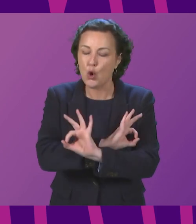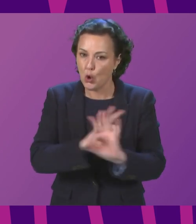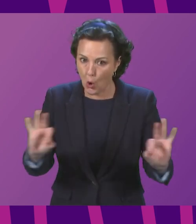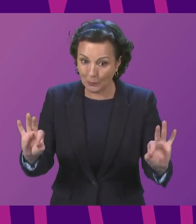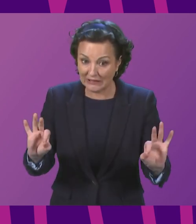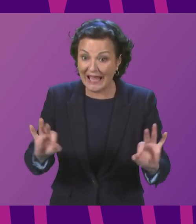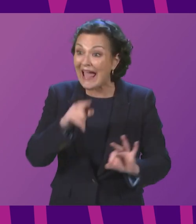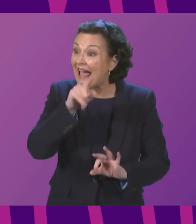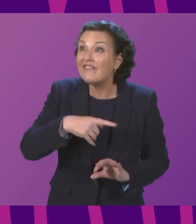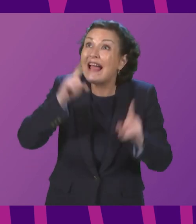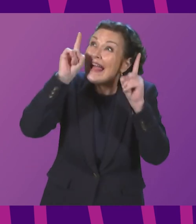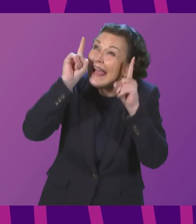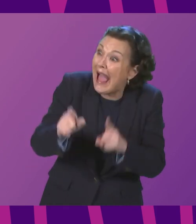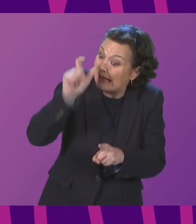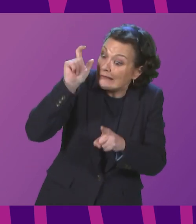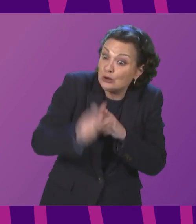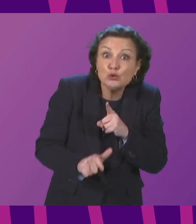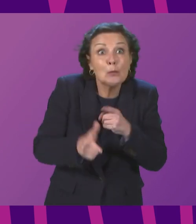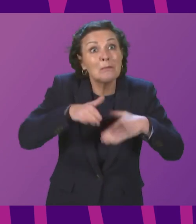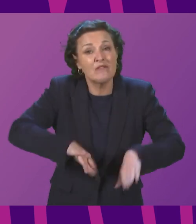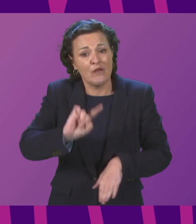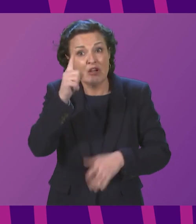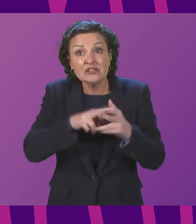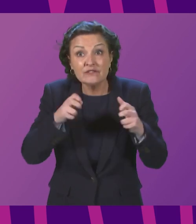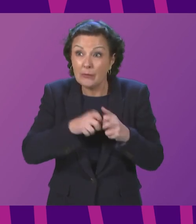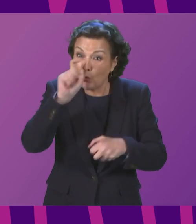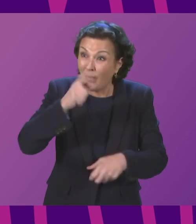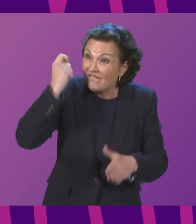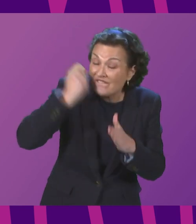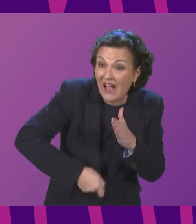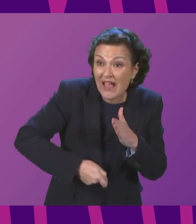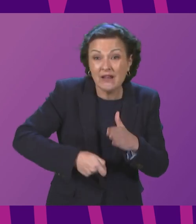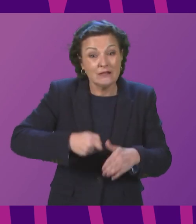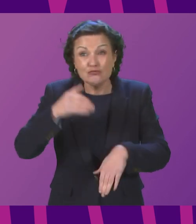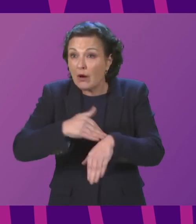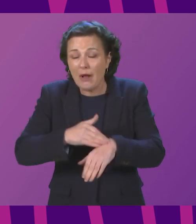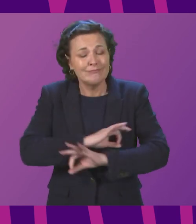they need more time; there are no penalties for non-compliance, so issues around the impact